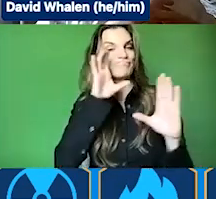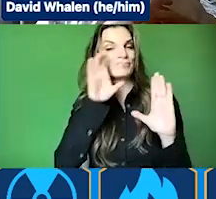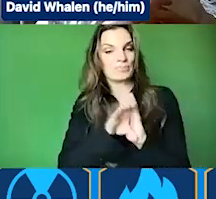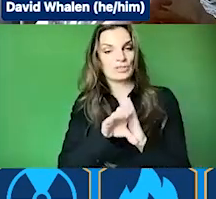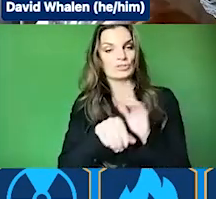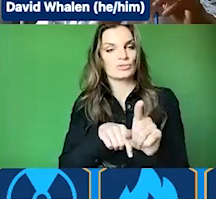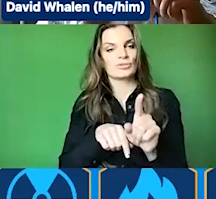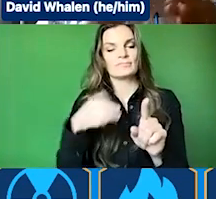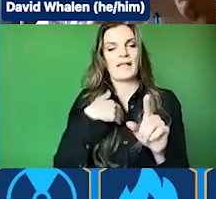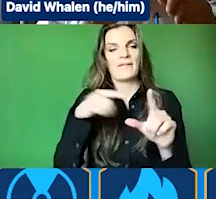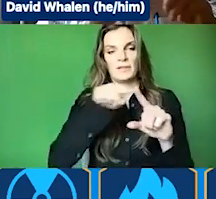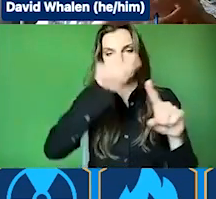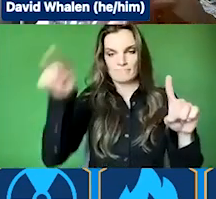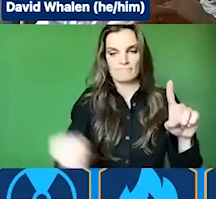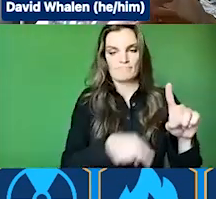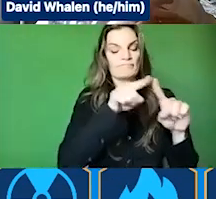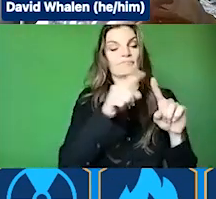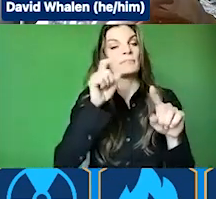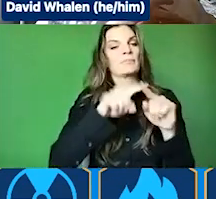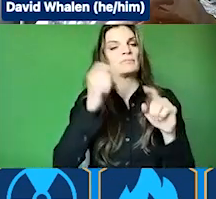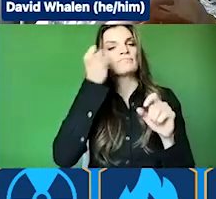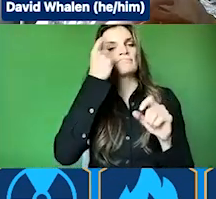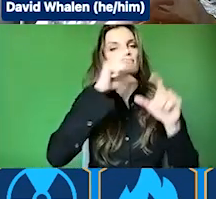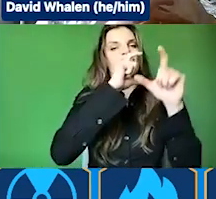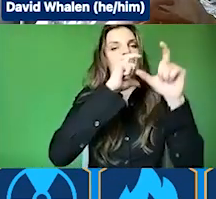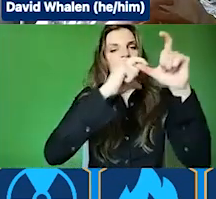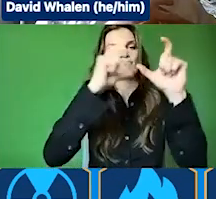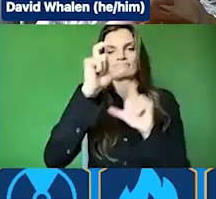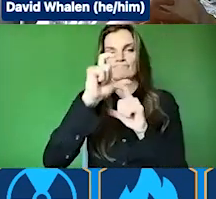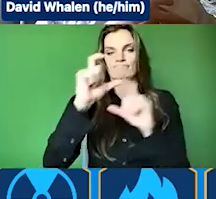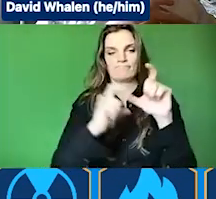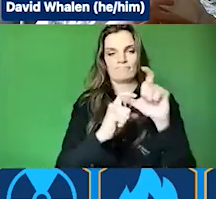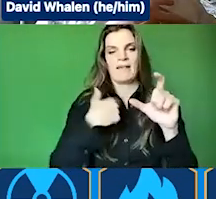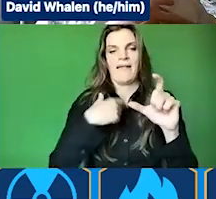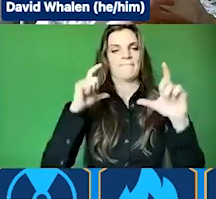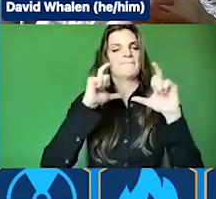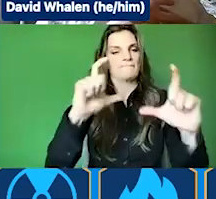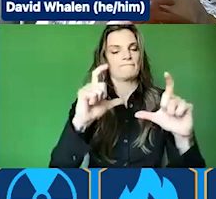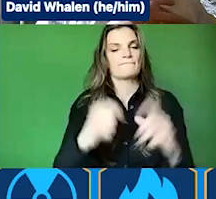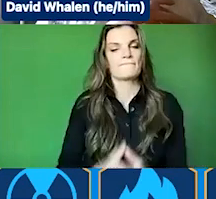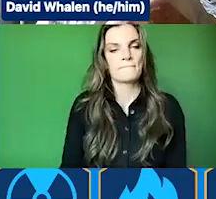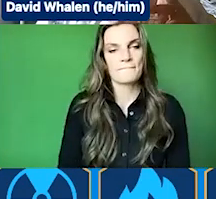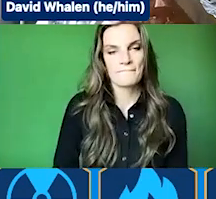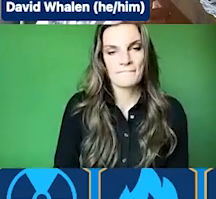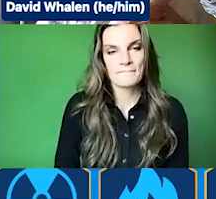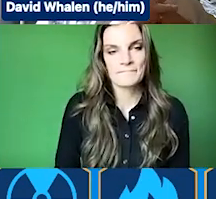circular intersecting globe-like